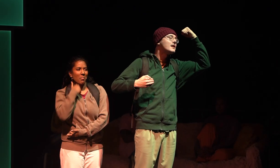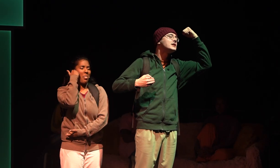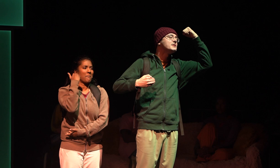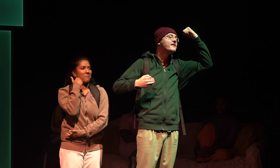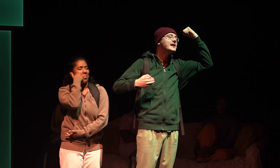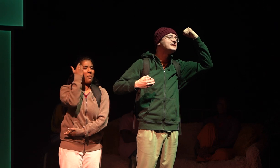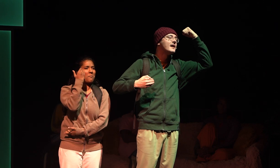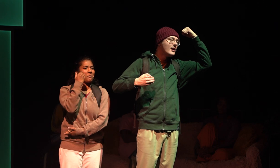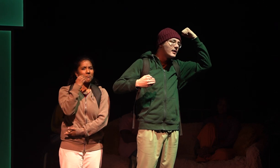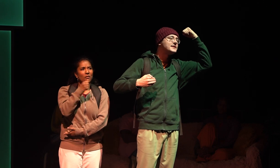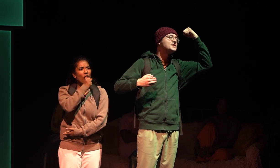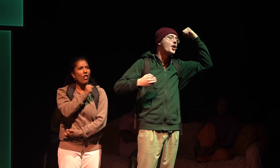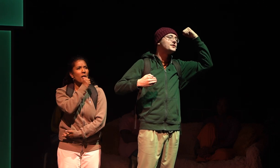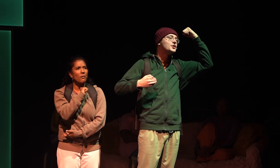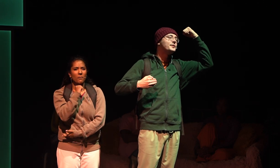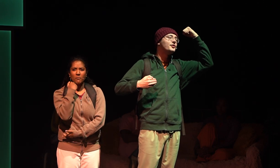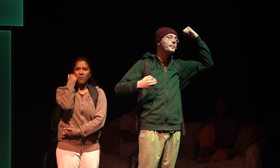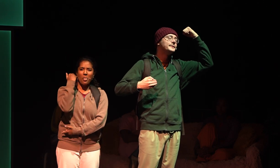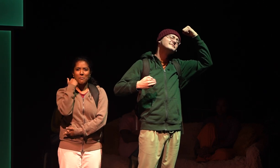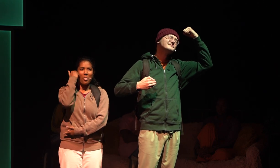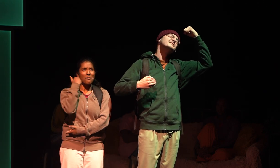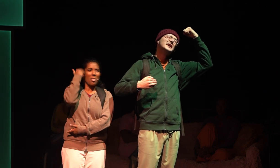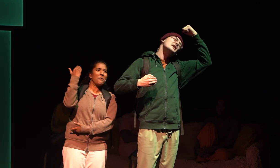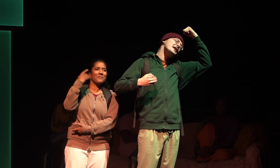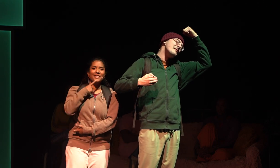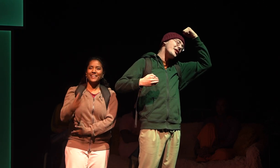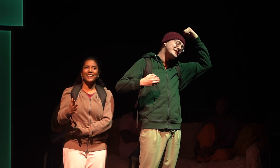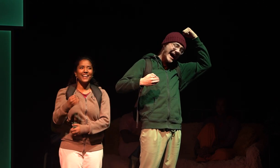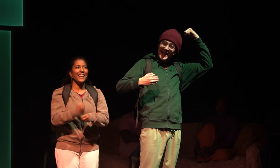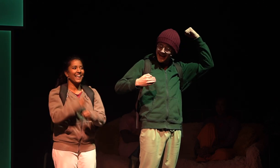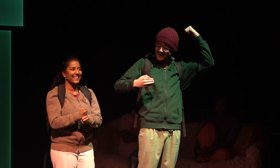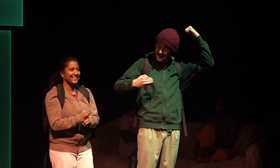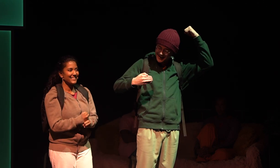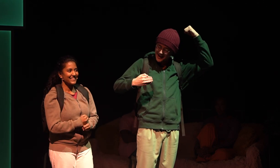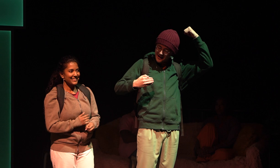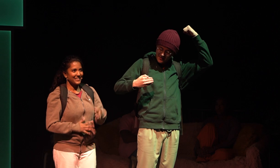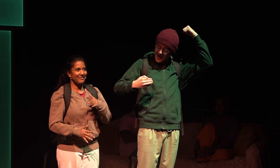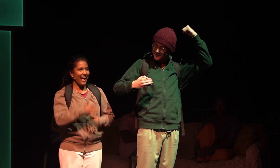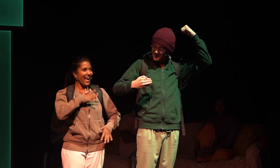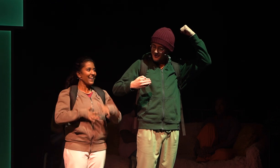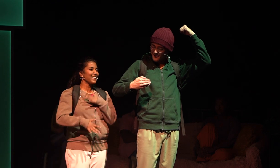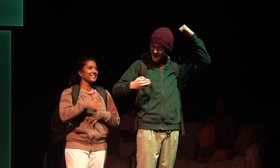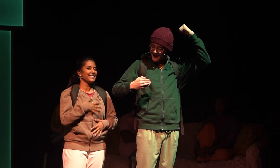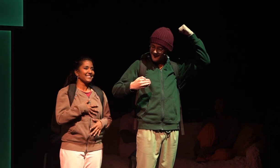side of me face like it's a giant Chuppa Chup [ LICKING NOISE] and I'm like, Gary, behave yourself